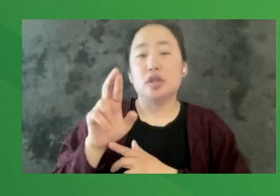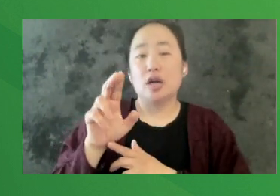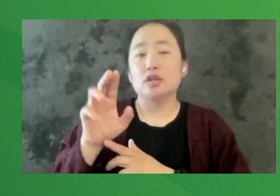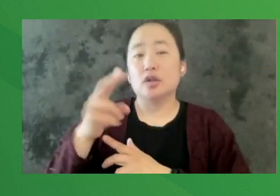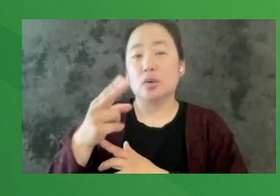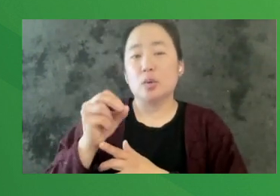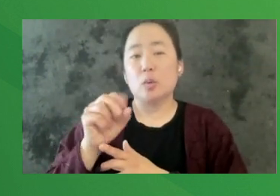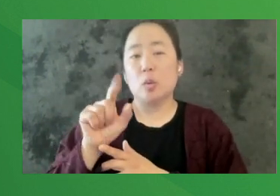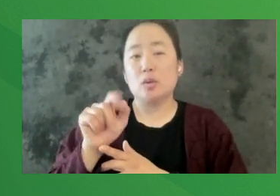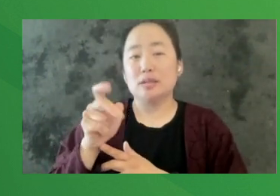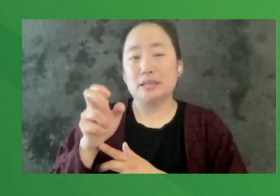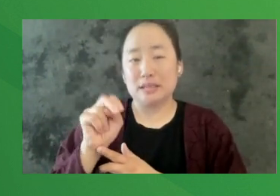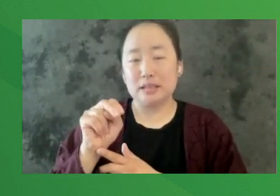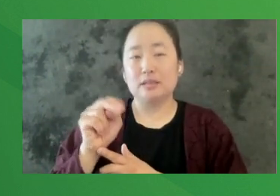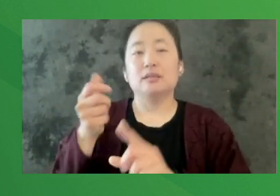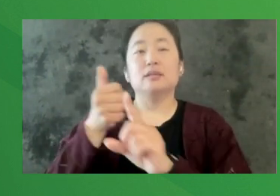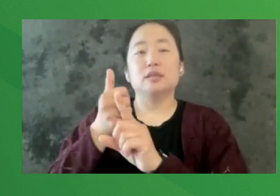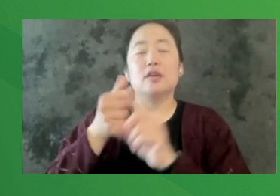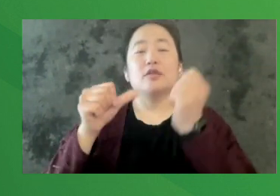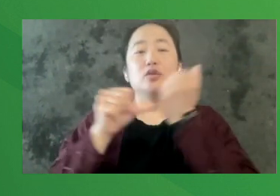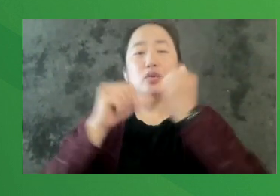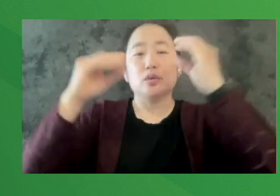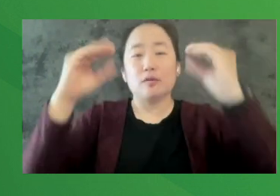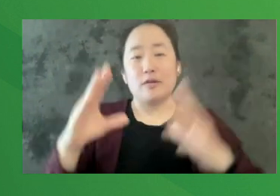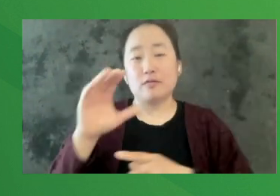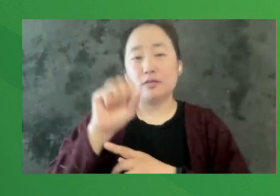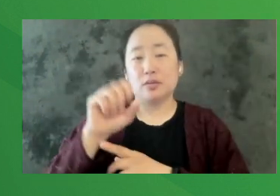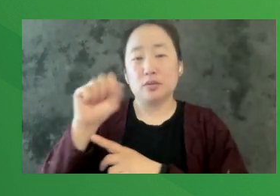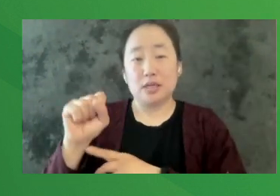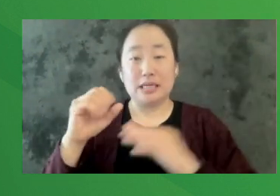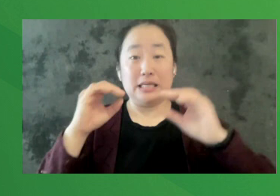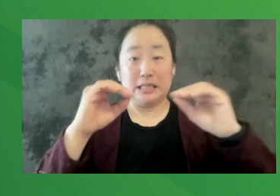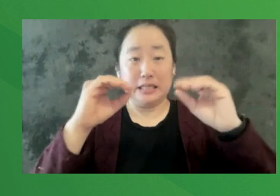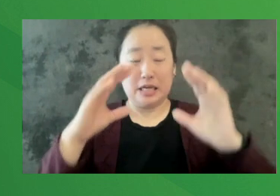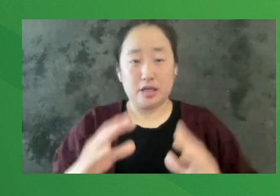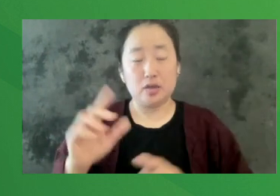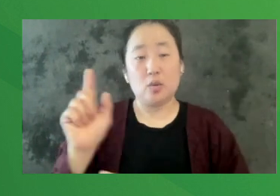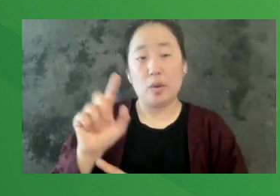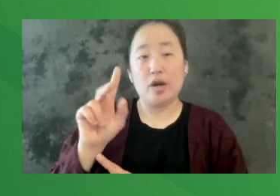professor of social studies education at Kent State University in Kent, Ohio. He's chaired or